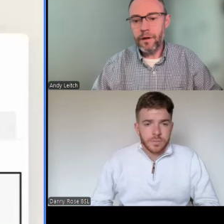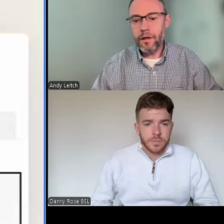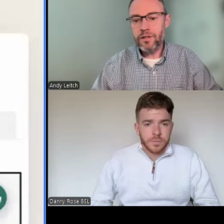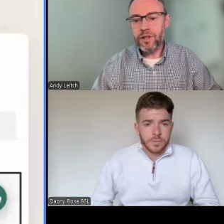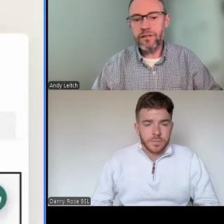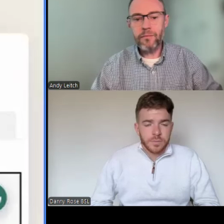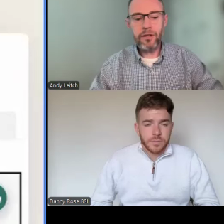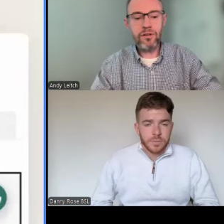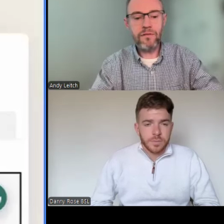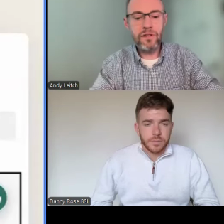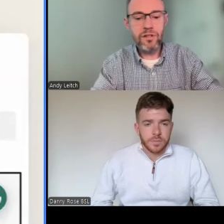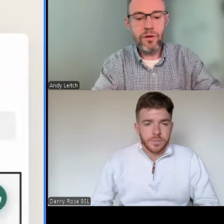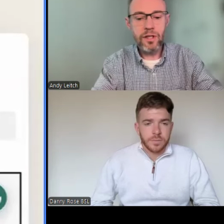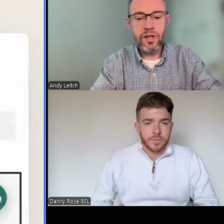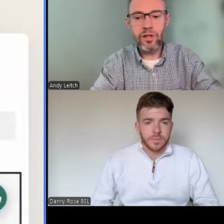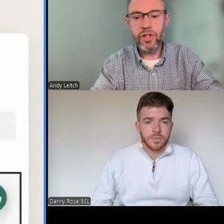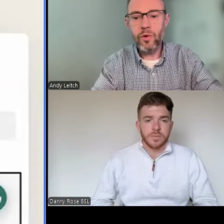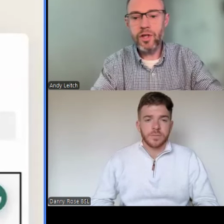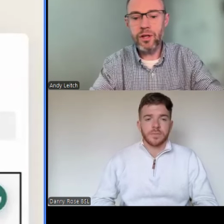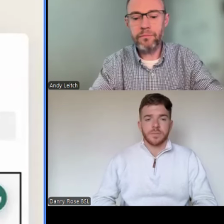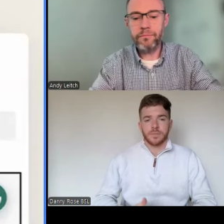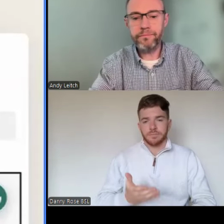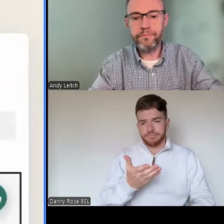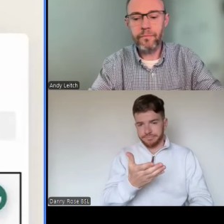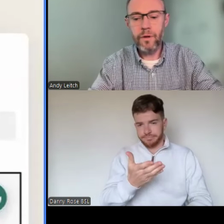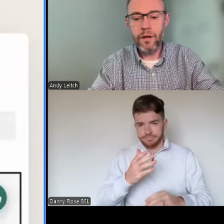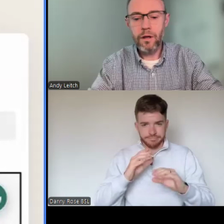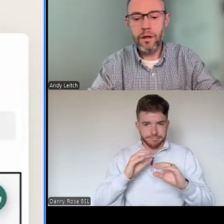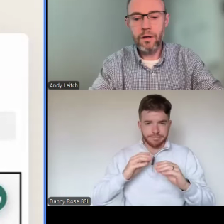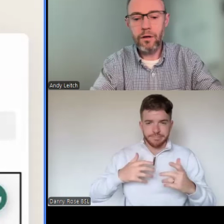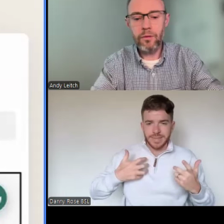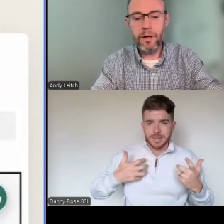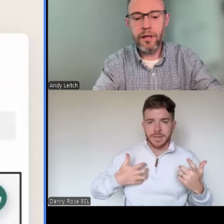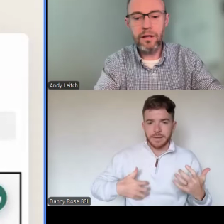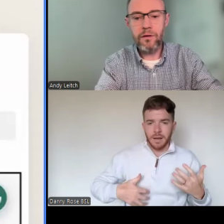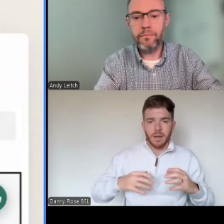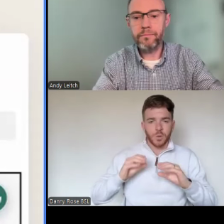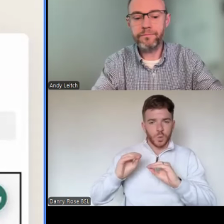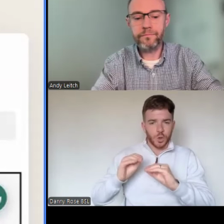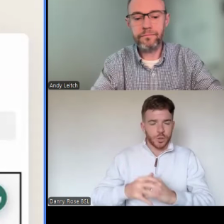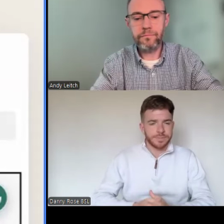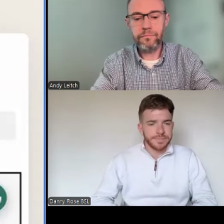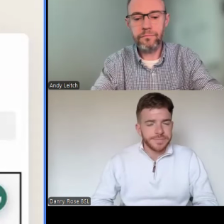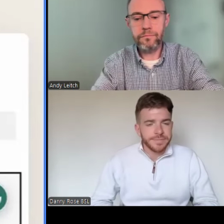I'm going to change it from "Our Services," to, "Guitar tuition." Throw in an uppercase there.